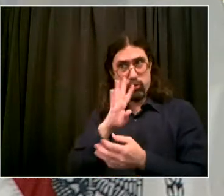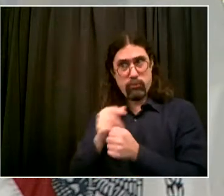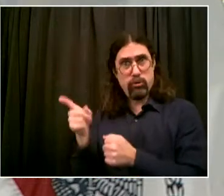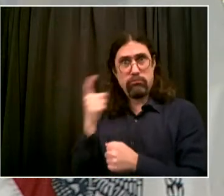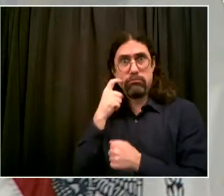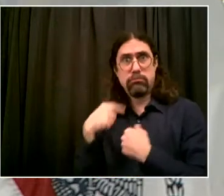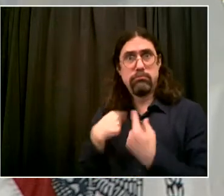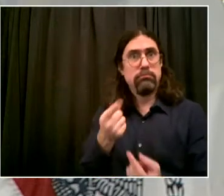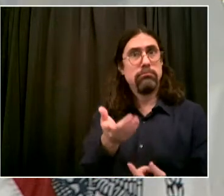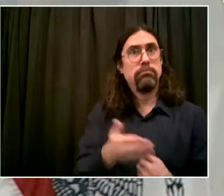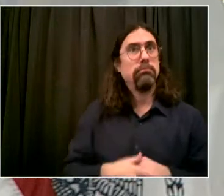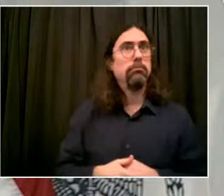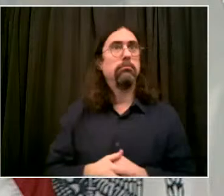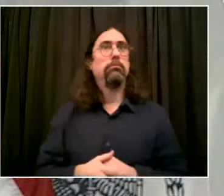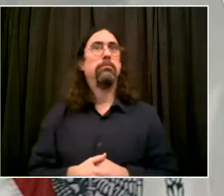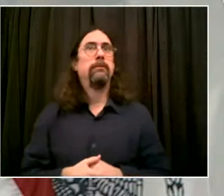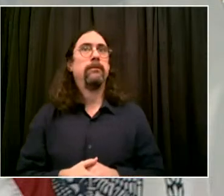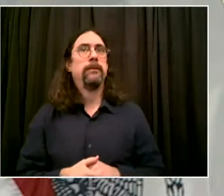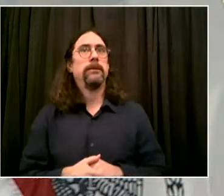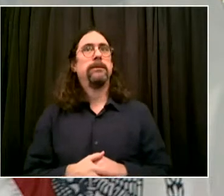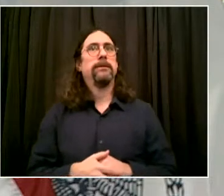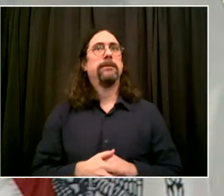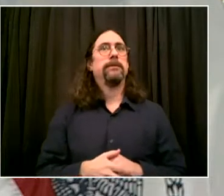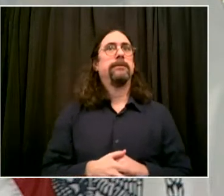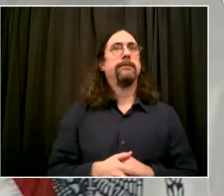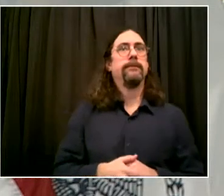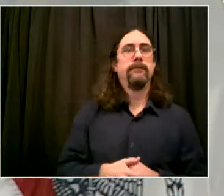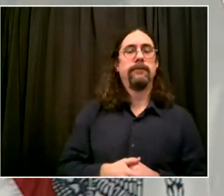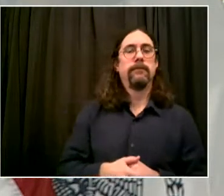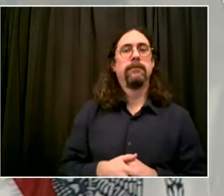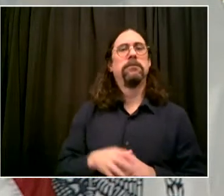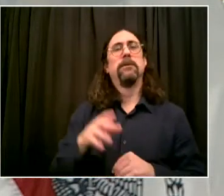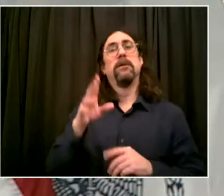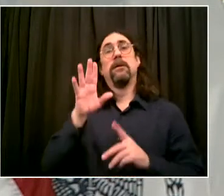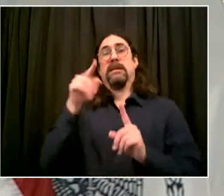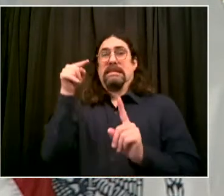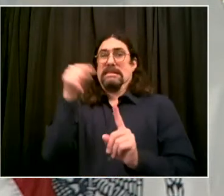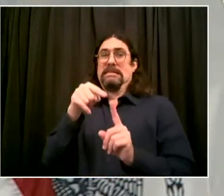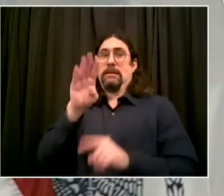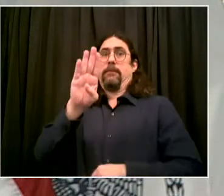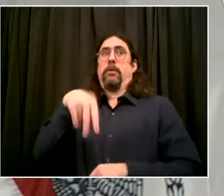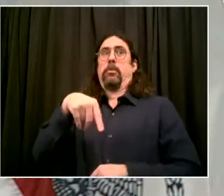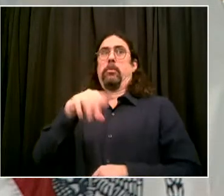NEW PPOSITIOIO? N I SPOKE WITH